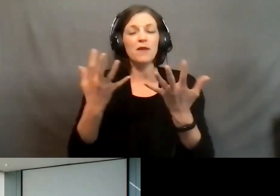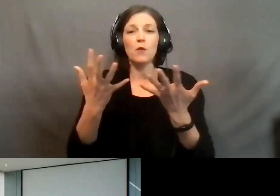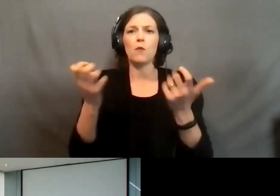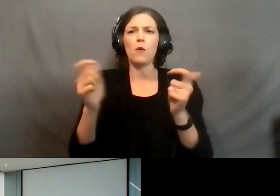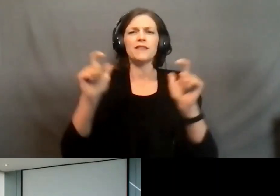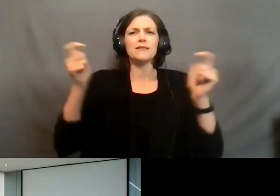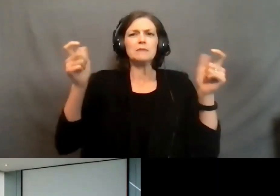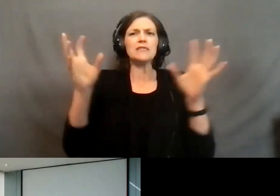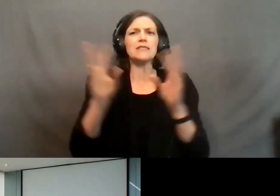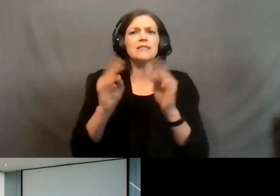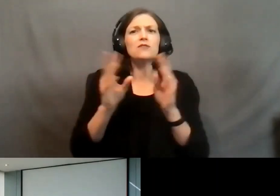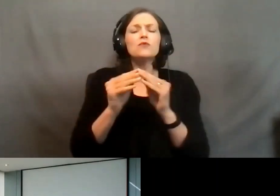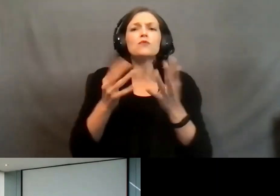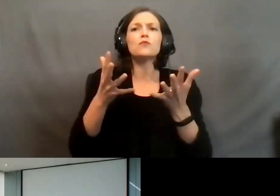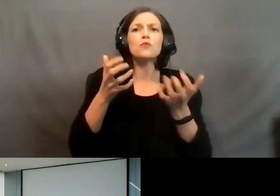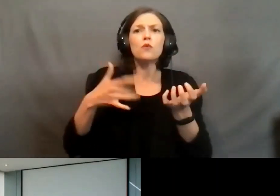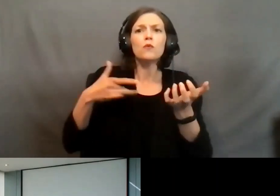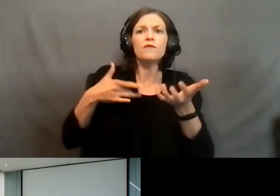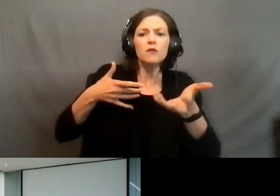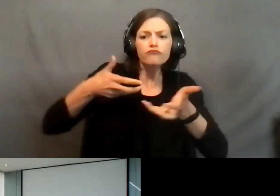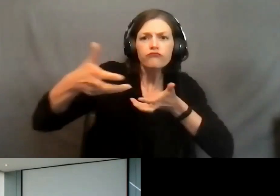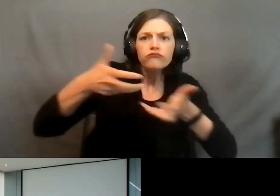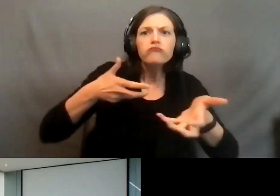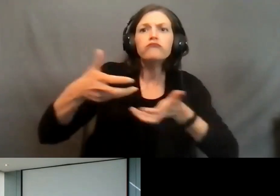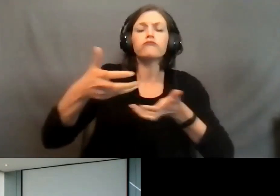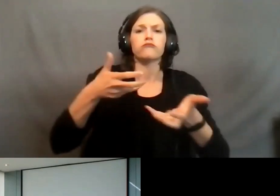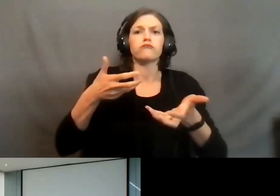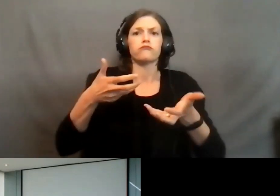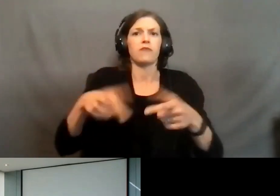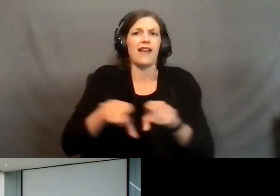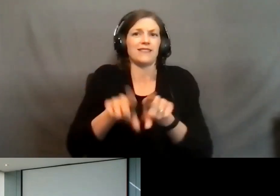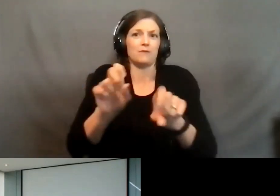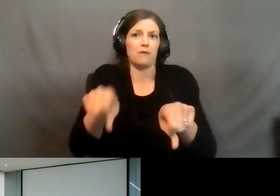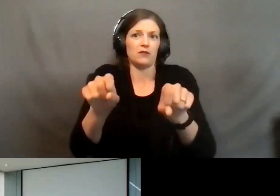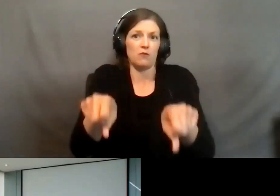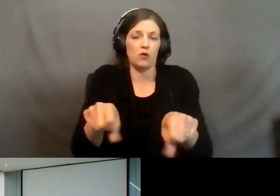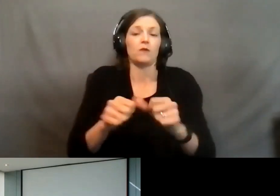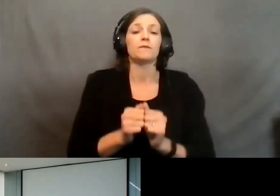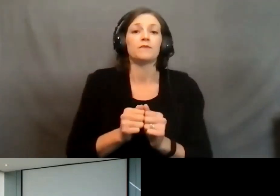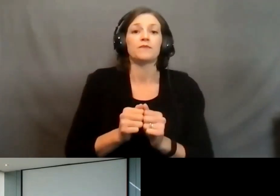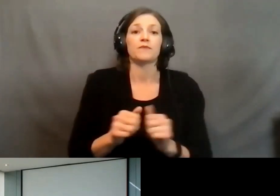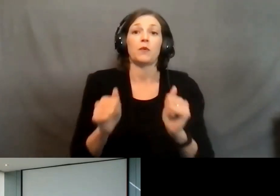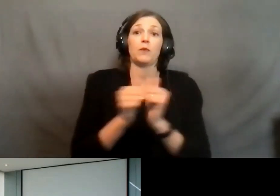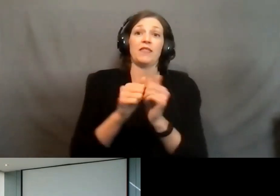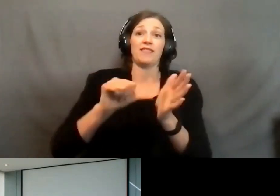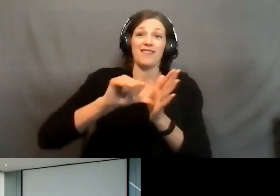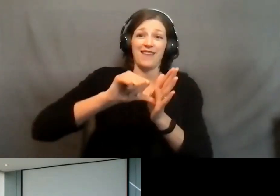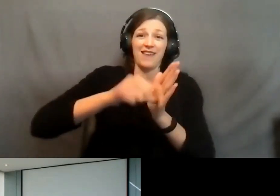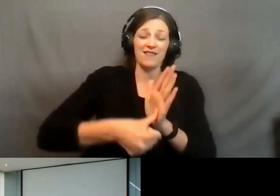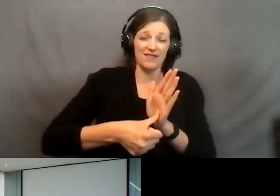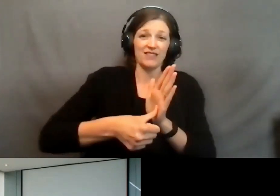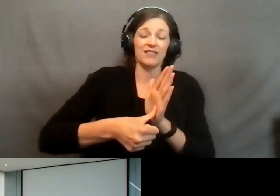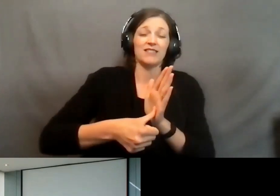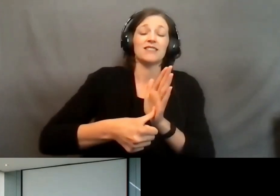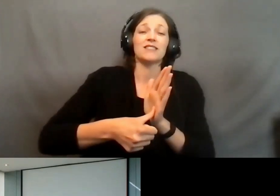intimate and engaging as possible 12:09:06 with our emphasis on you